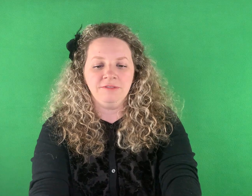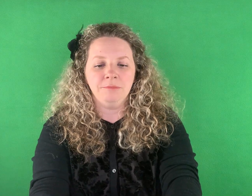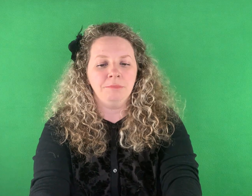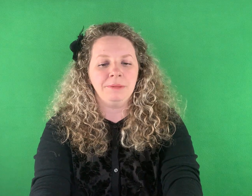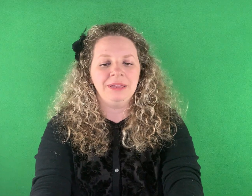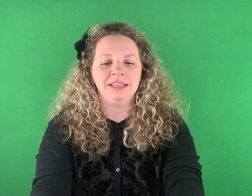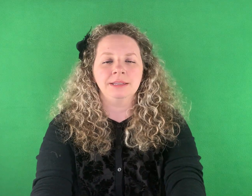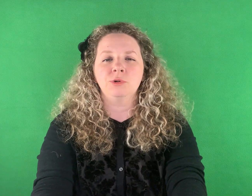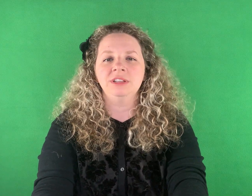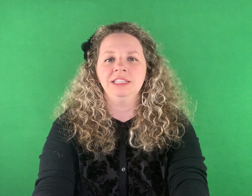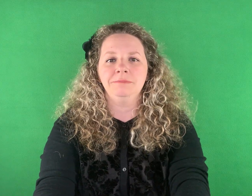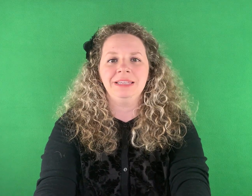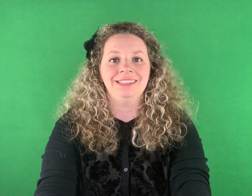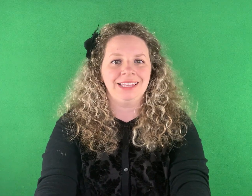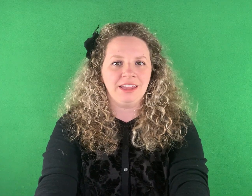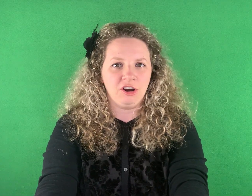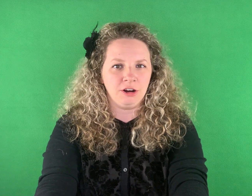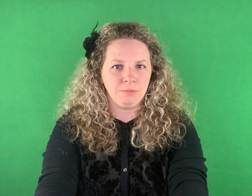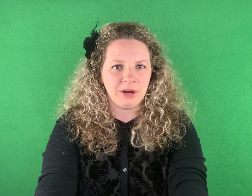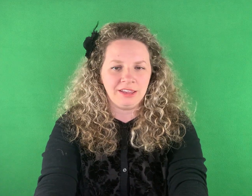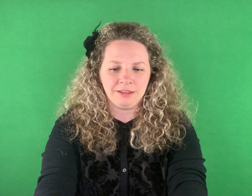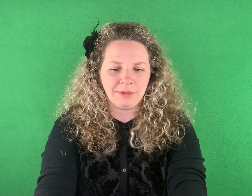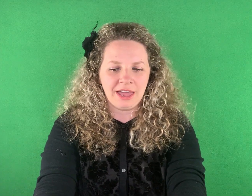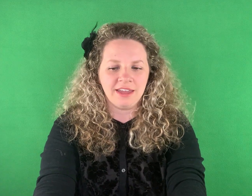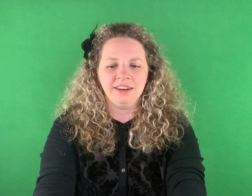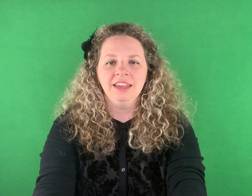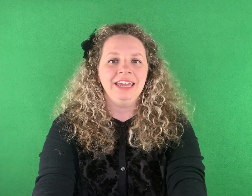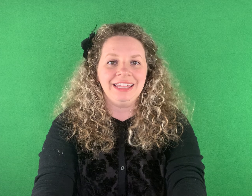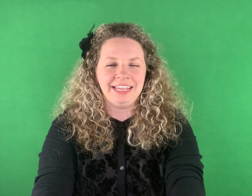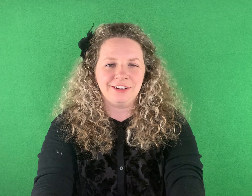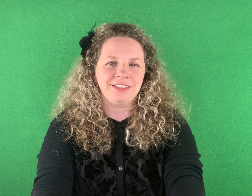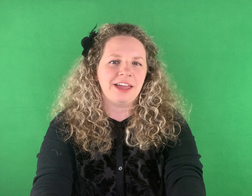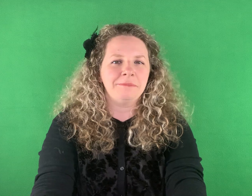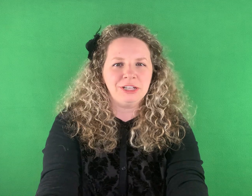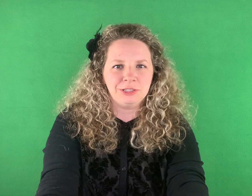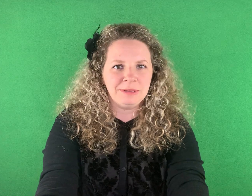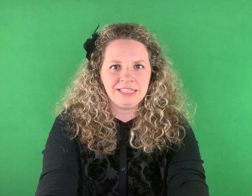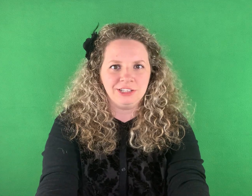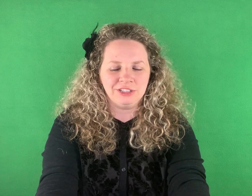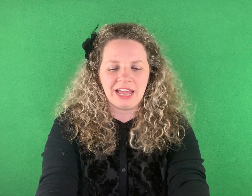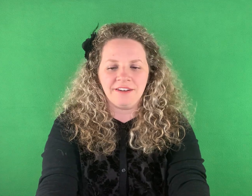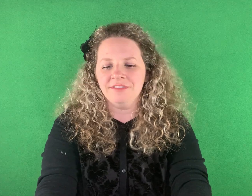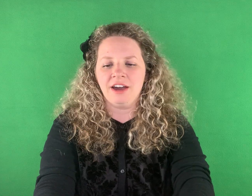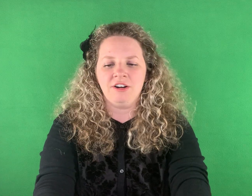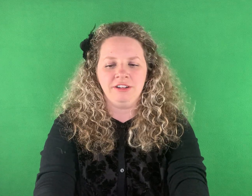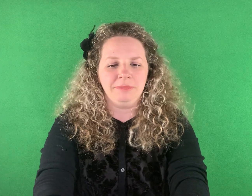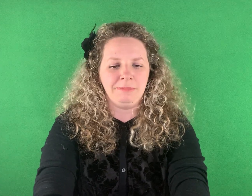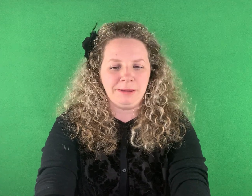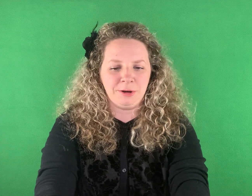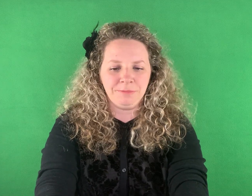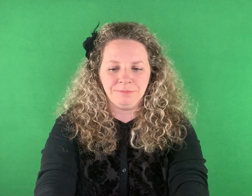but because I’m going to be singing HEARTBREAK in my head and hearing that, it might just be easier to have that on my paper.